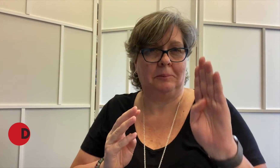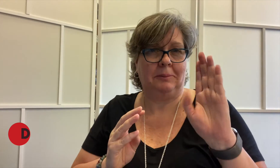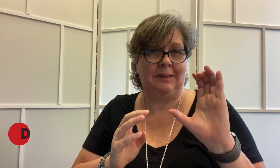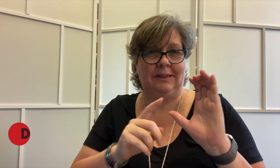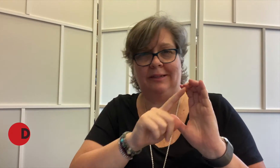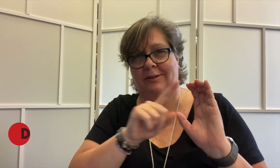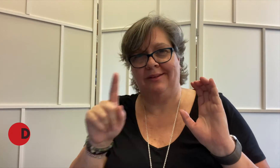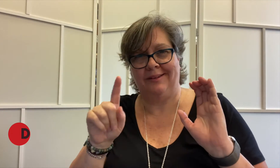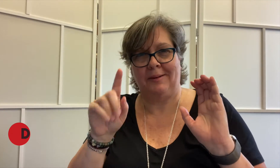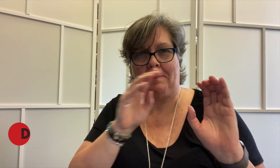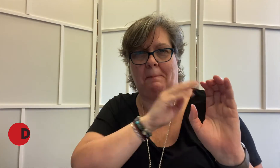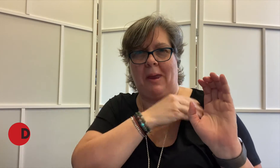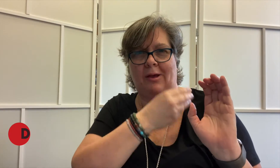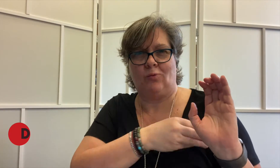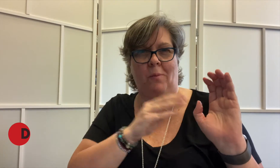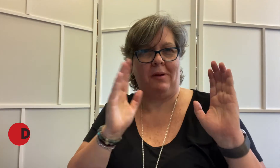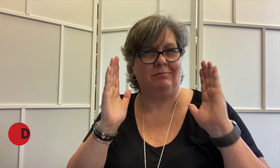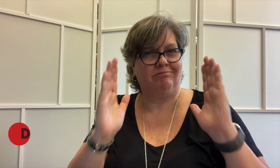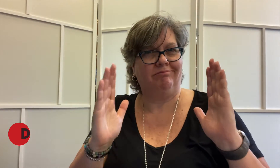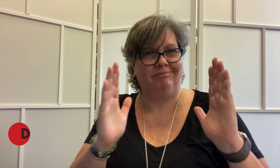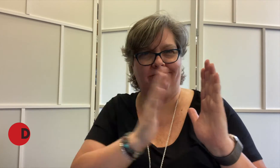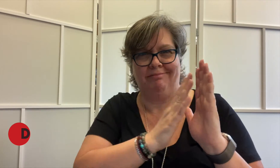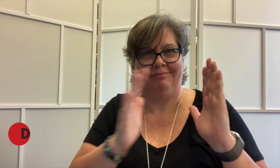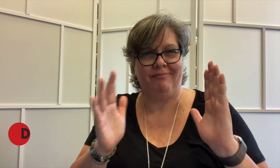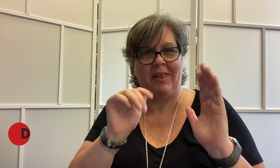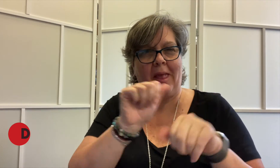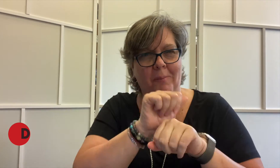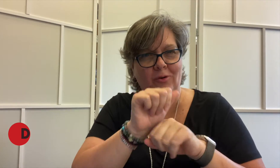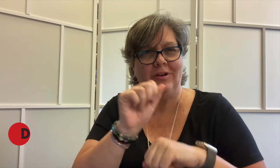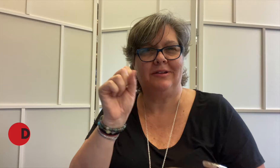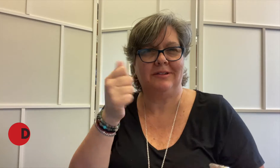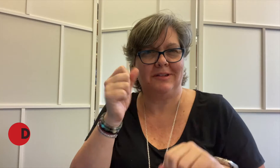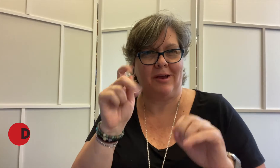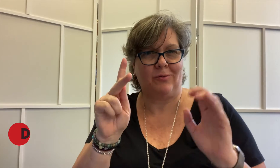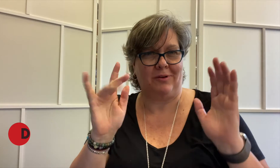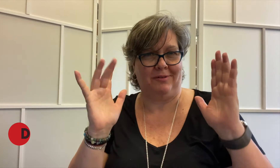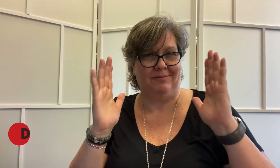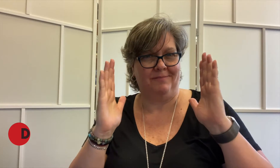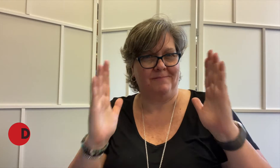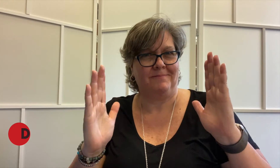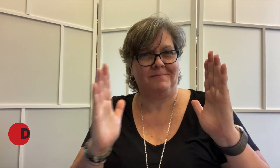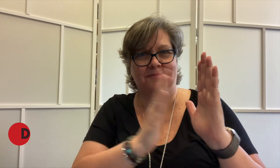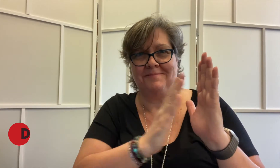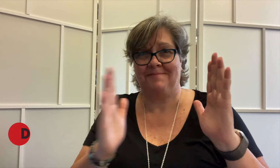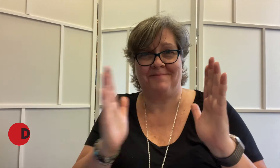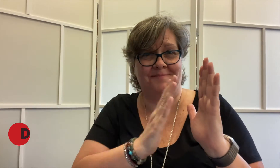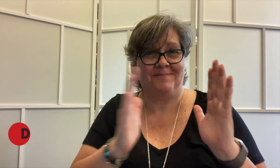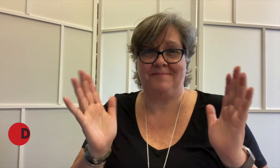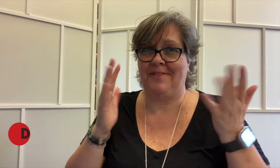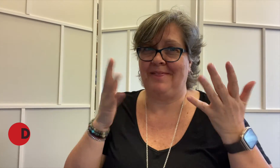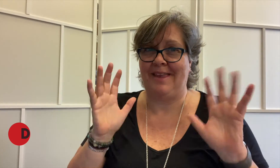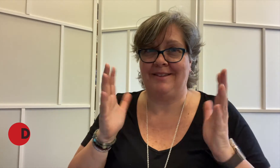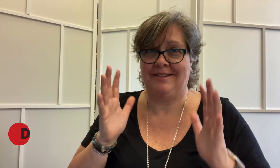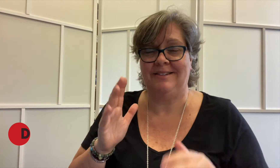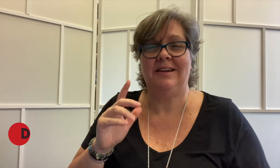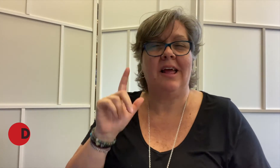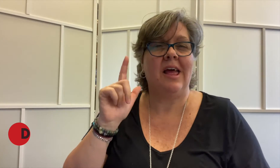only Schools from the west. BC to Manitoba including Alberta and Saskatchewan.